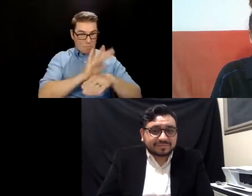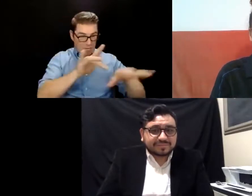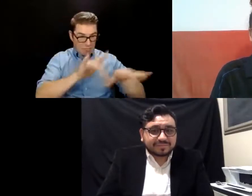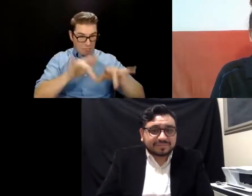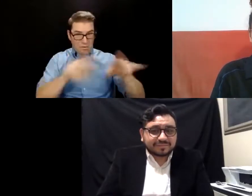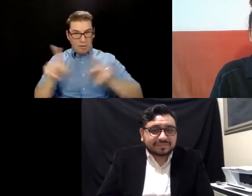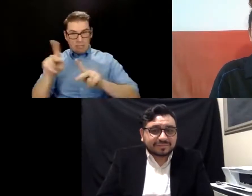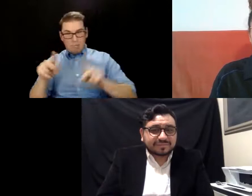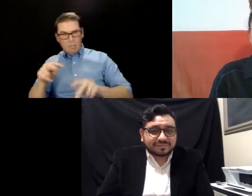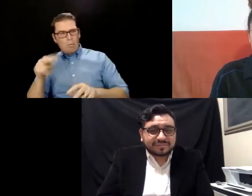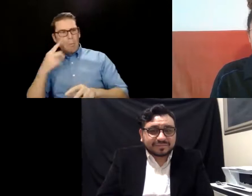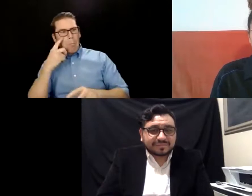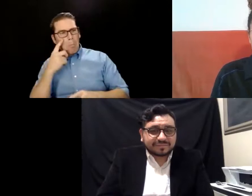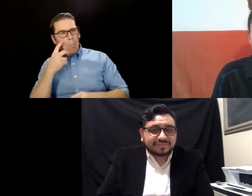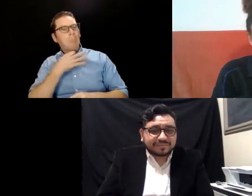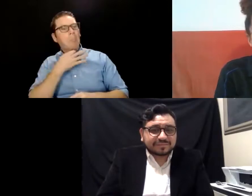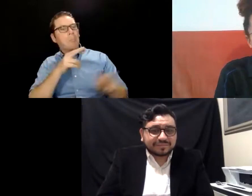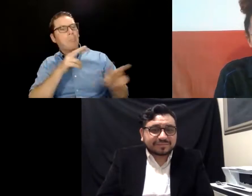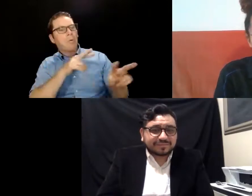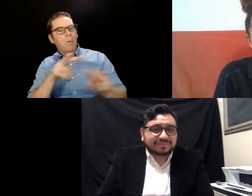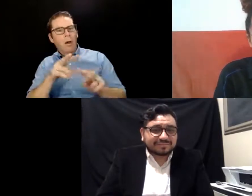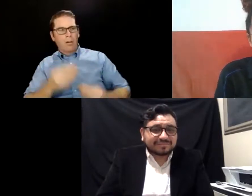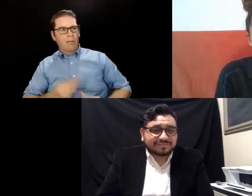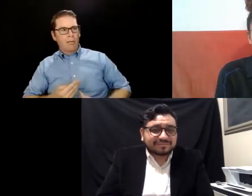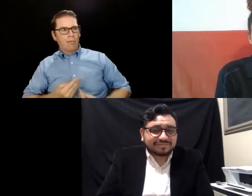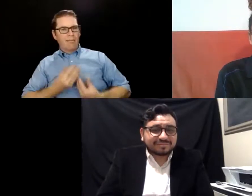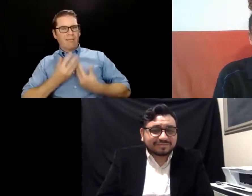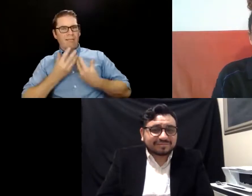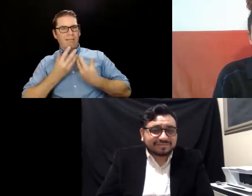hope that, you know, this video does inspire people you know to learn a new language and